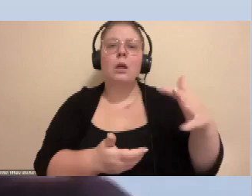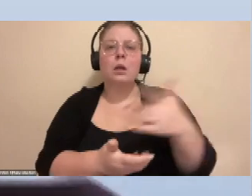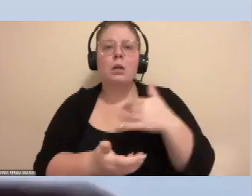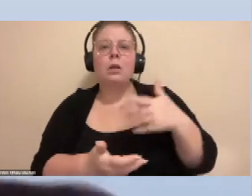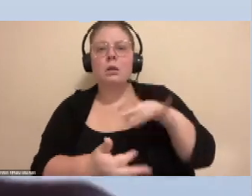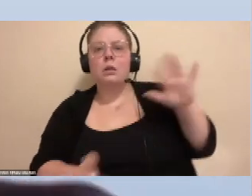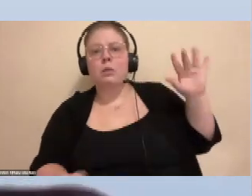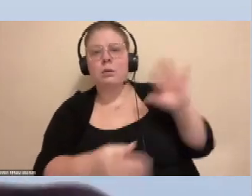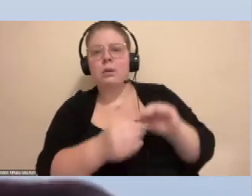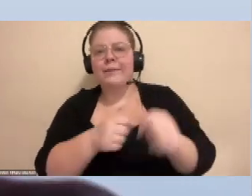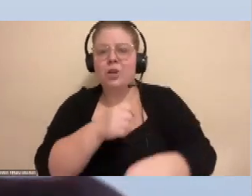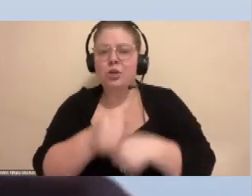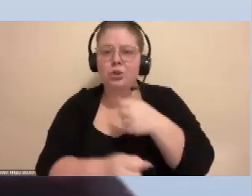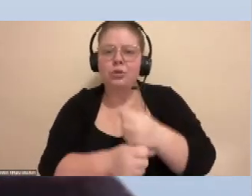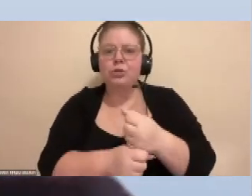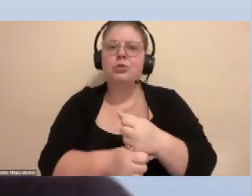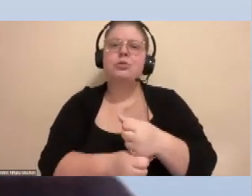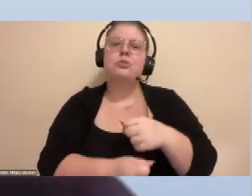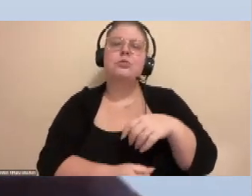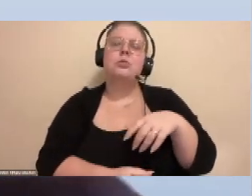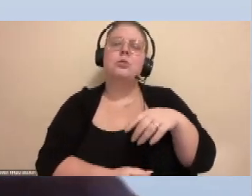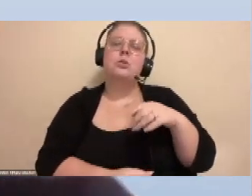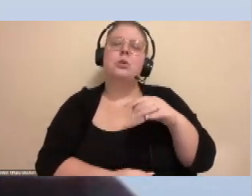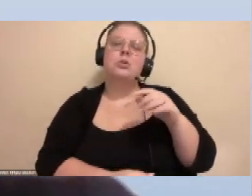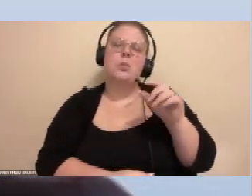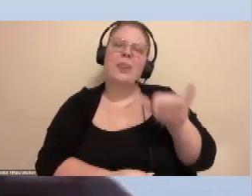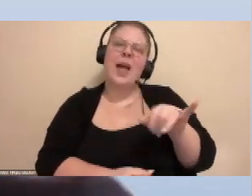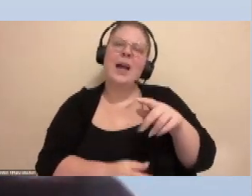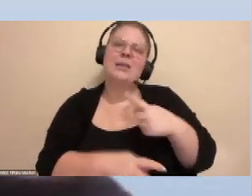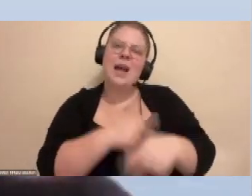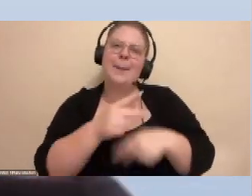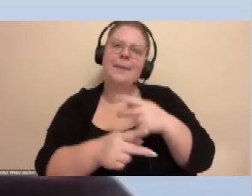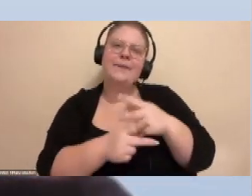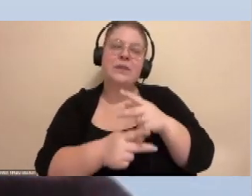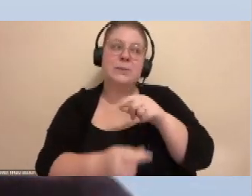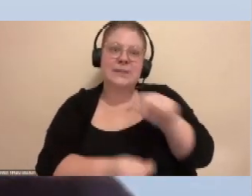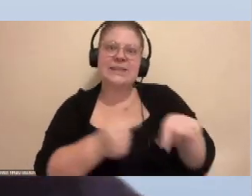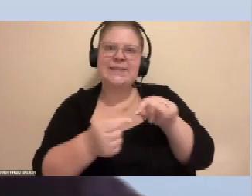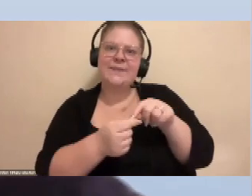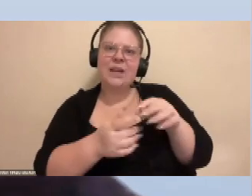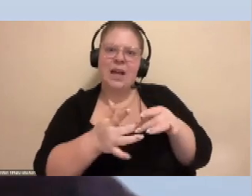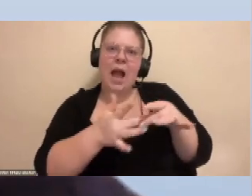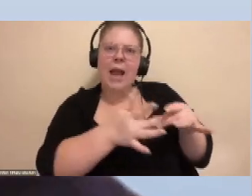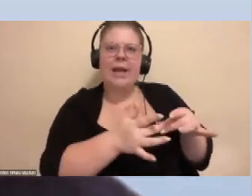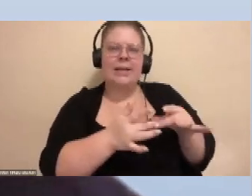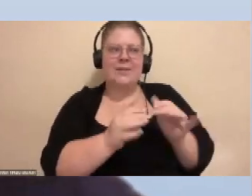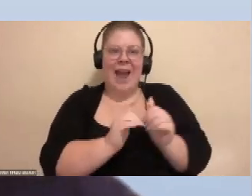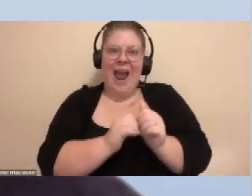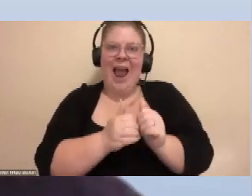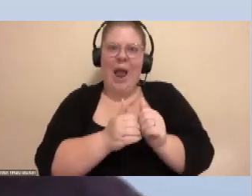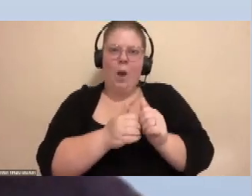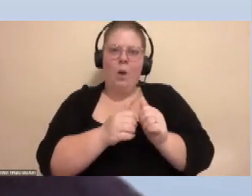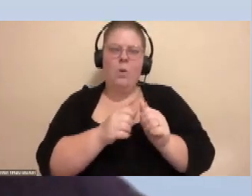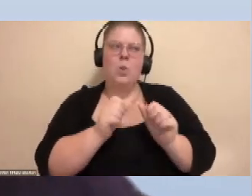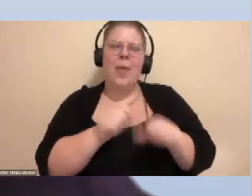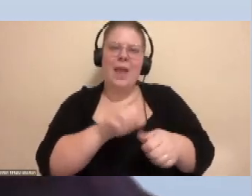That really concrete guidance can be useful for advocates to have in their pocket and to push back against um,